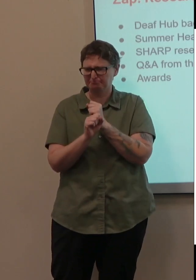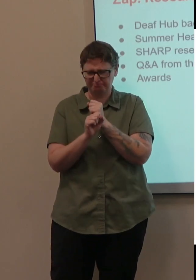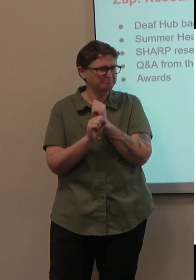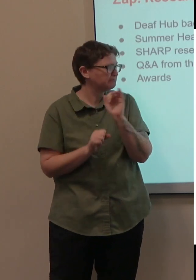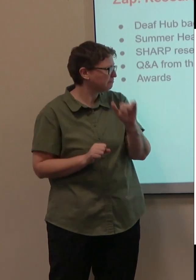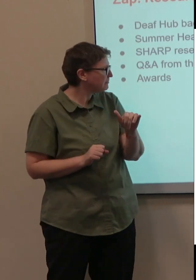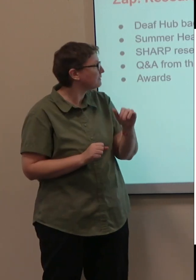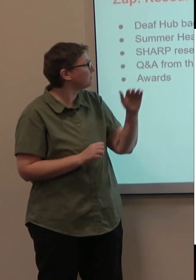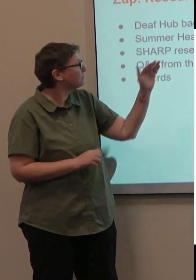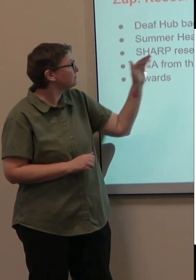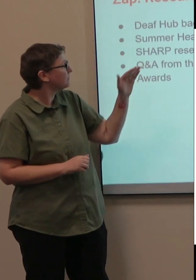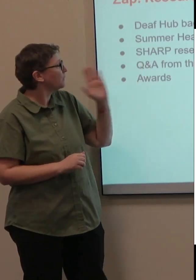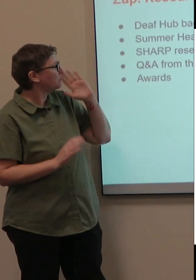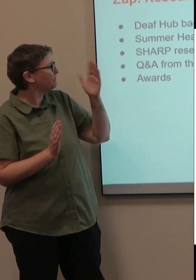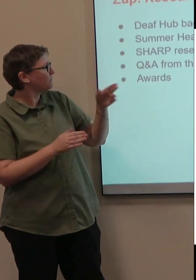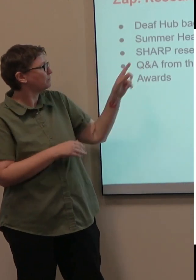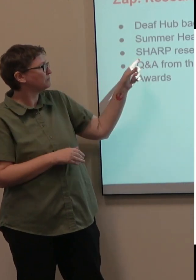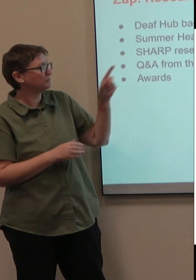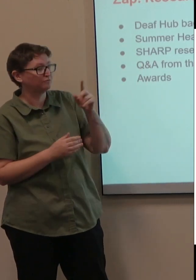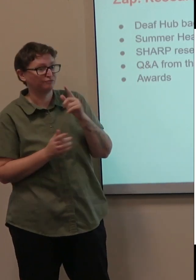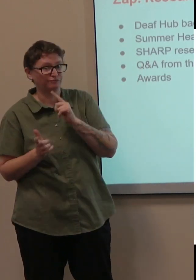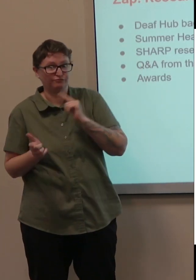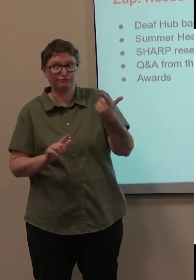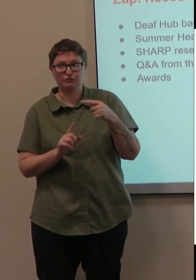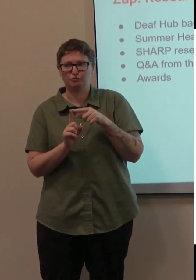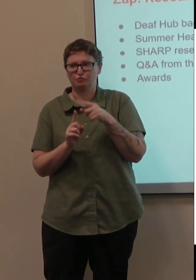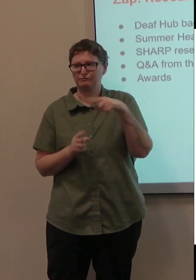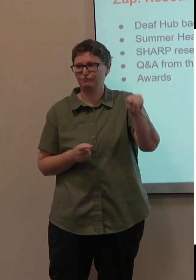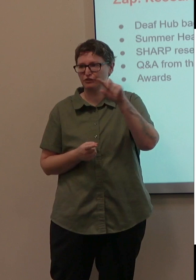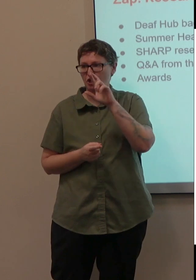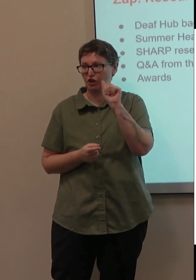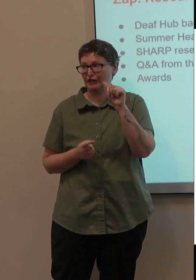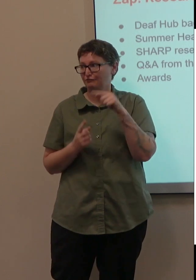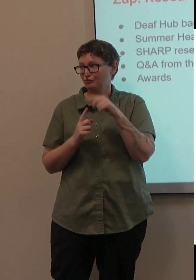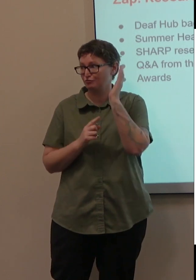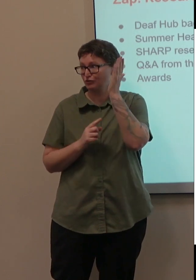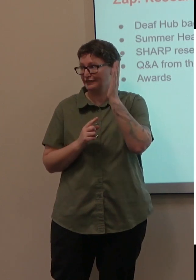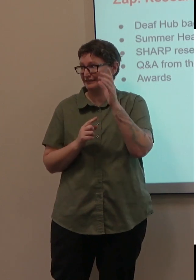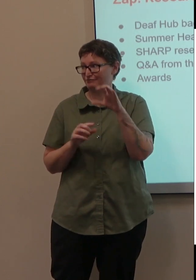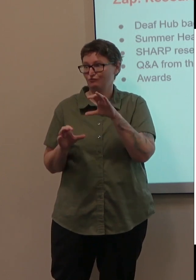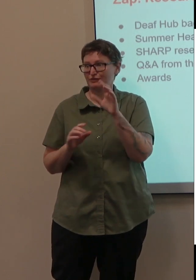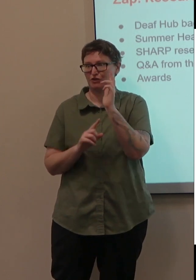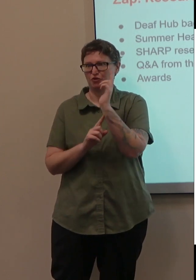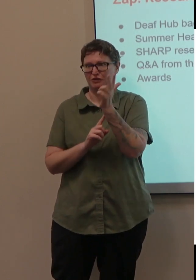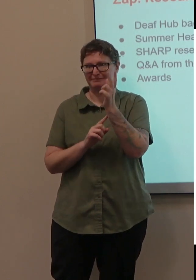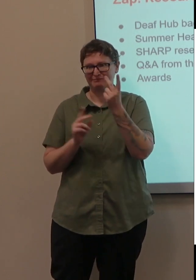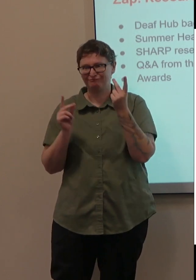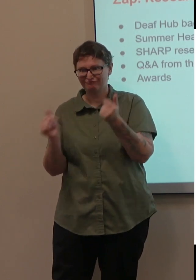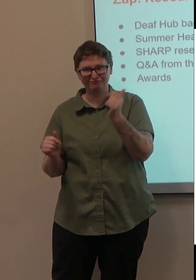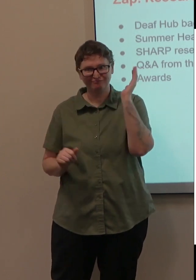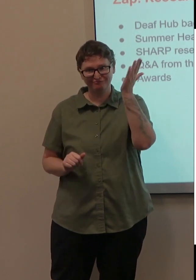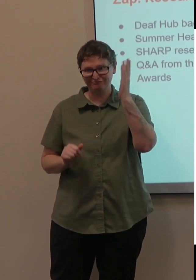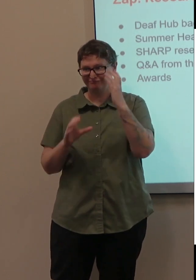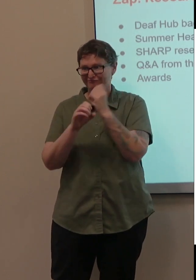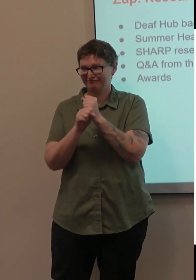And then I will turn it over to the RAs for their three minute quick presentation about their research that they've been doing this summer. And then once they're done,